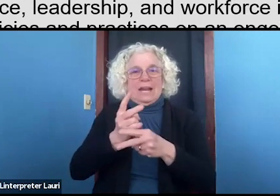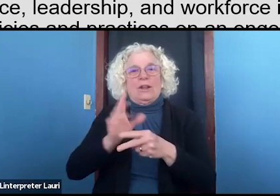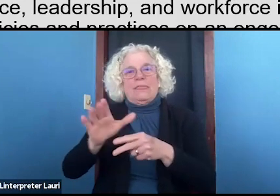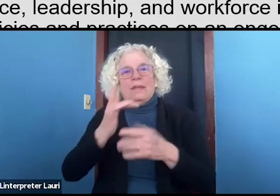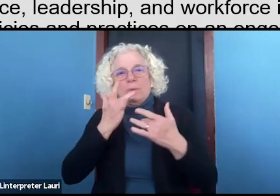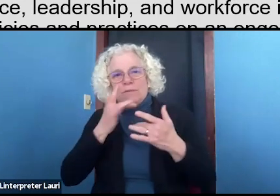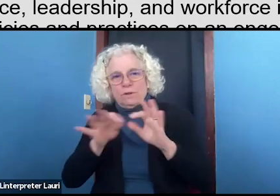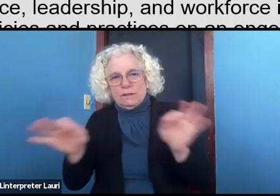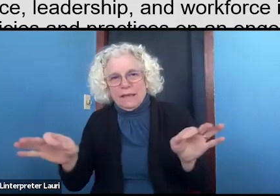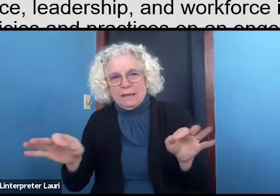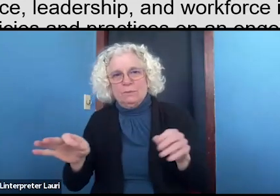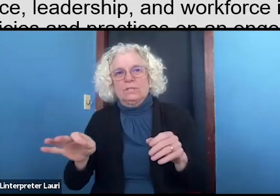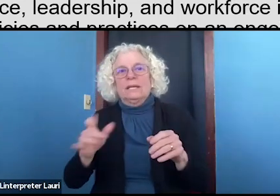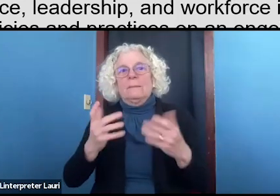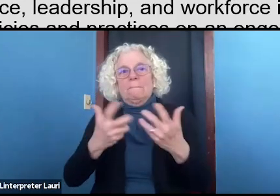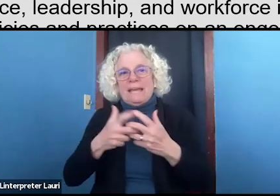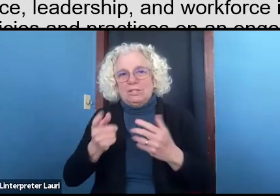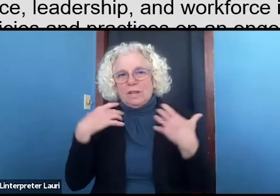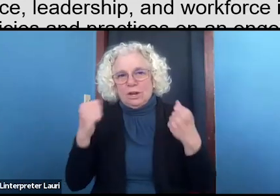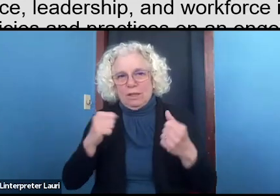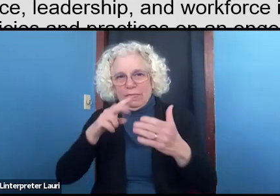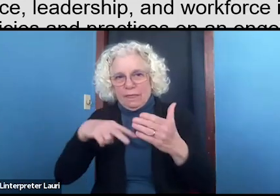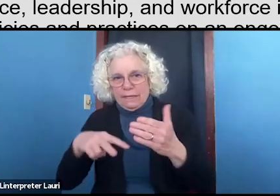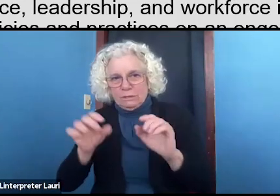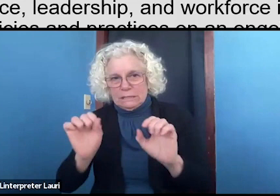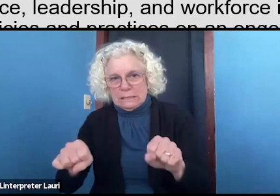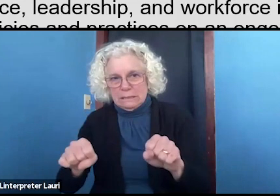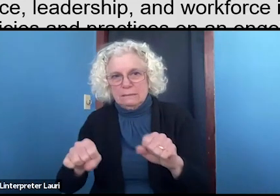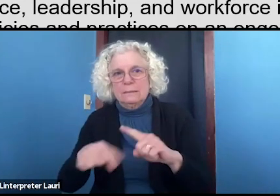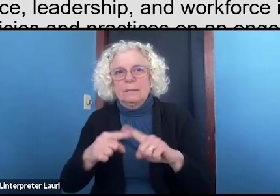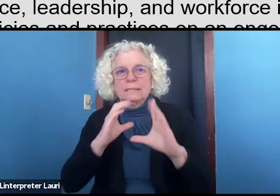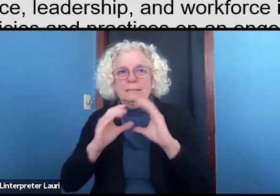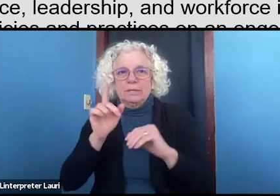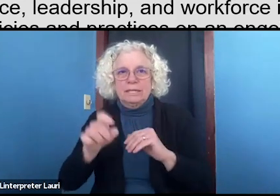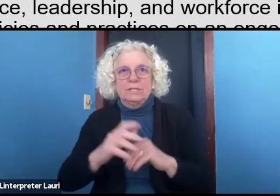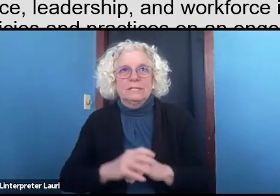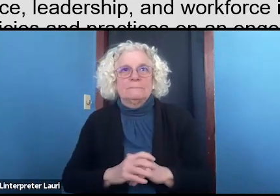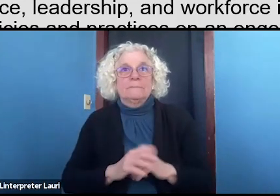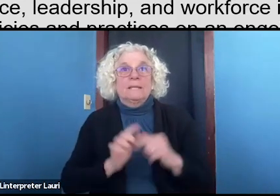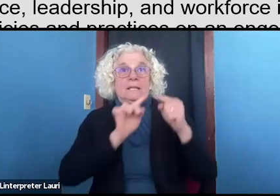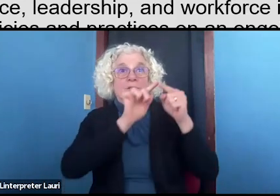health literacy, and other communication needs. And then 14 following standards are broken down